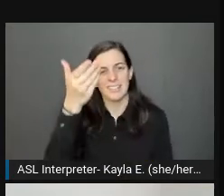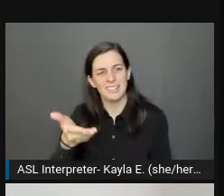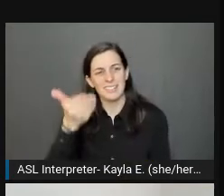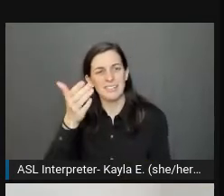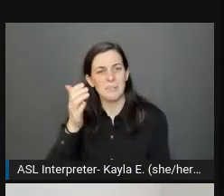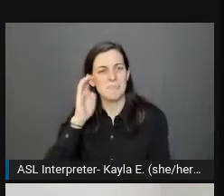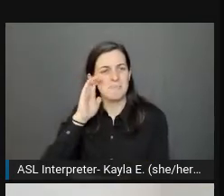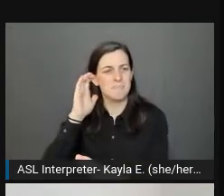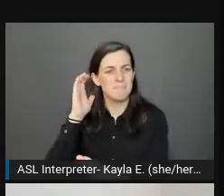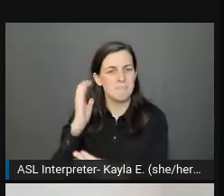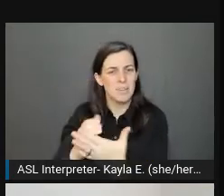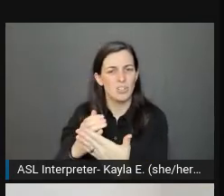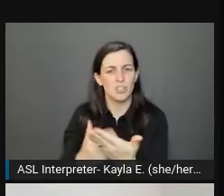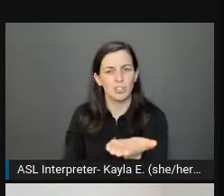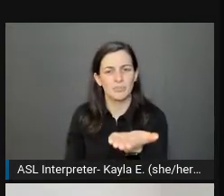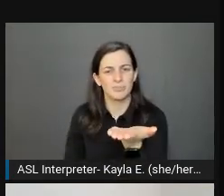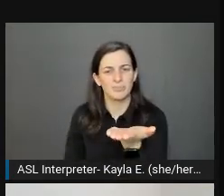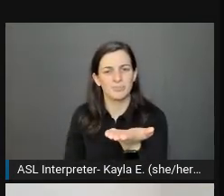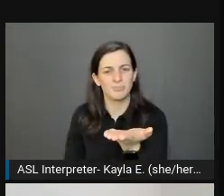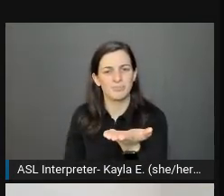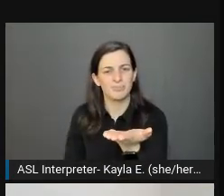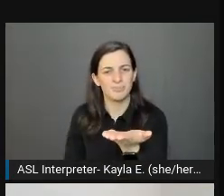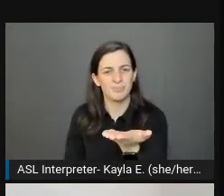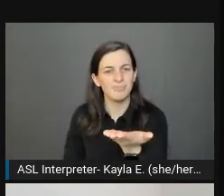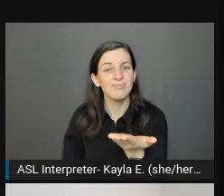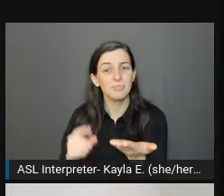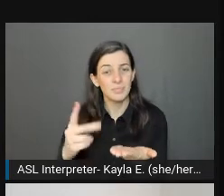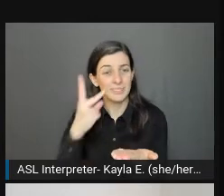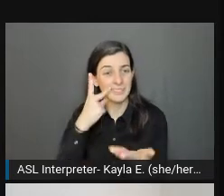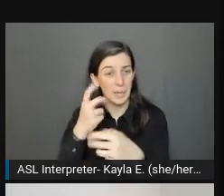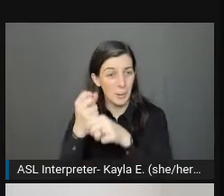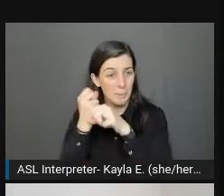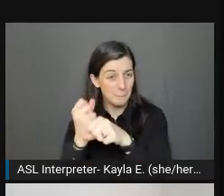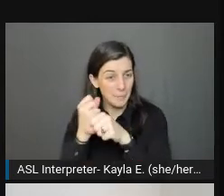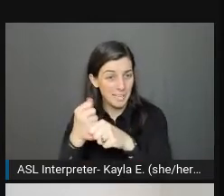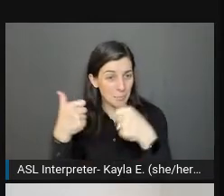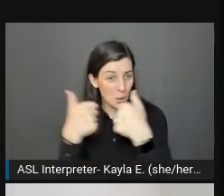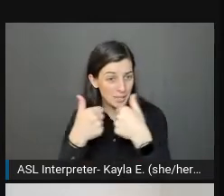of three people overlooking a baseball game. A lot of you probably are familiar with this image,